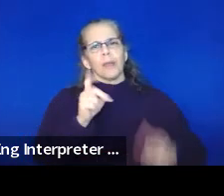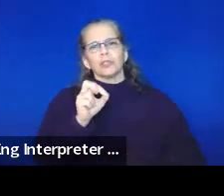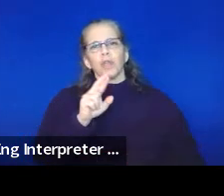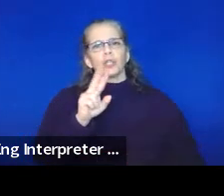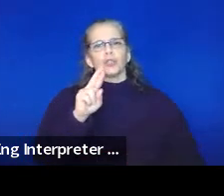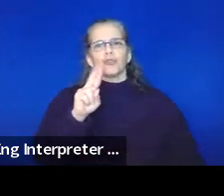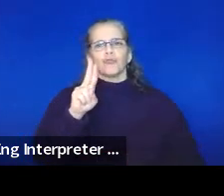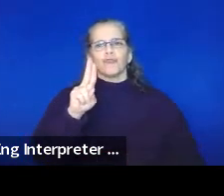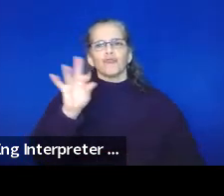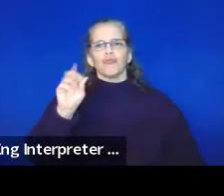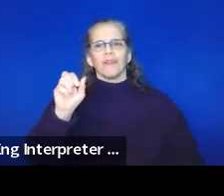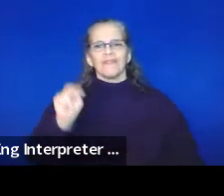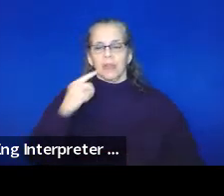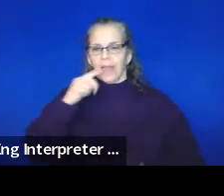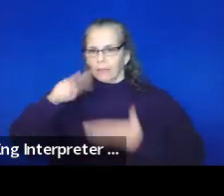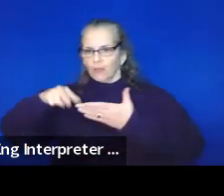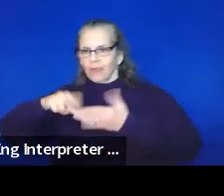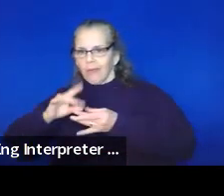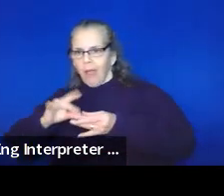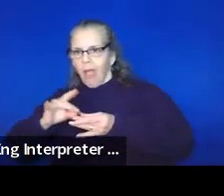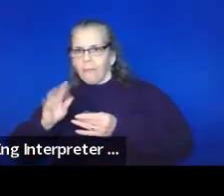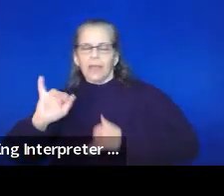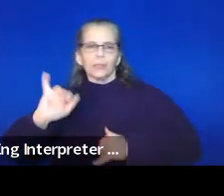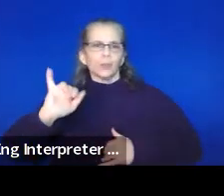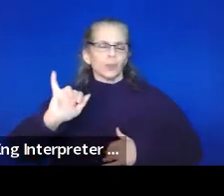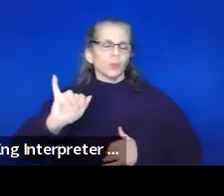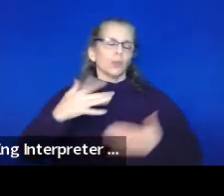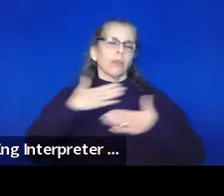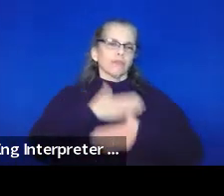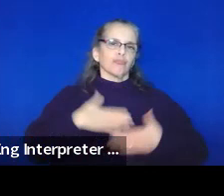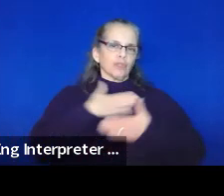reading a lot of comments also from the audience members about how much they appreciate all